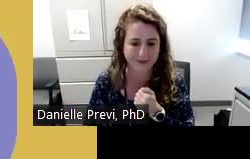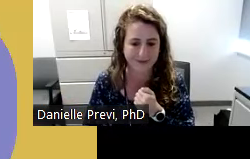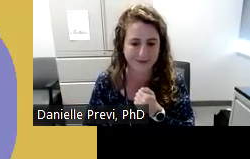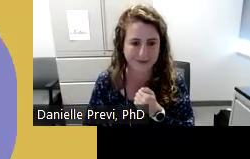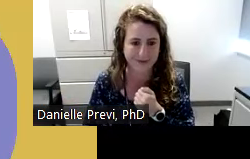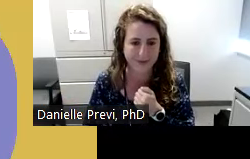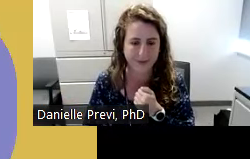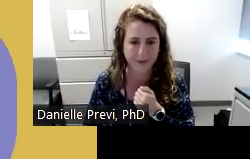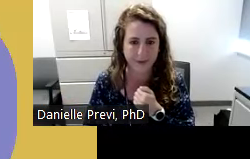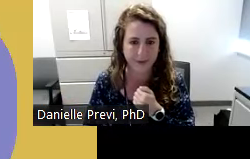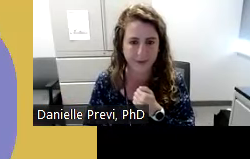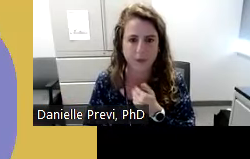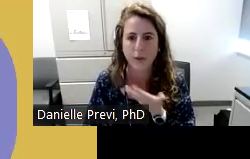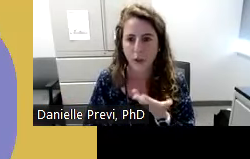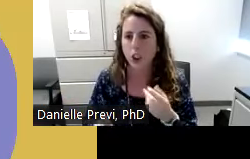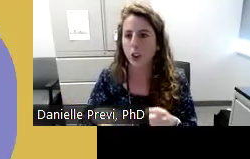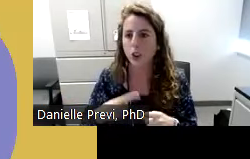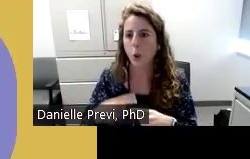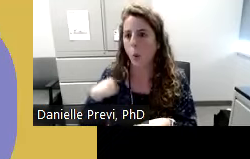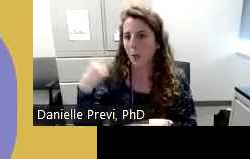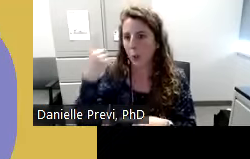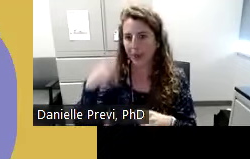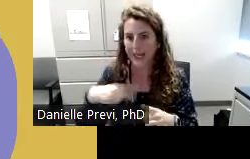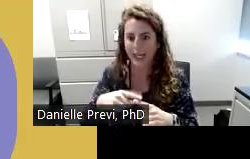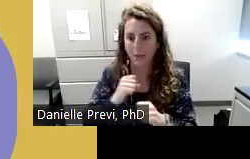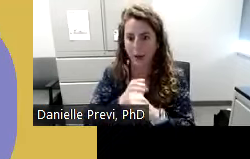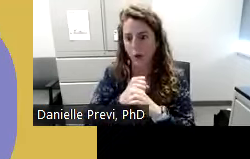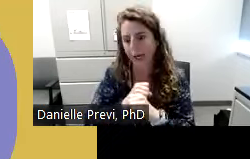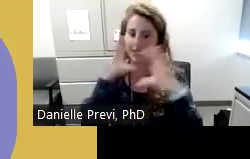Conceptualization of Deafness/Hearing Loss (8:54)